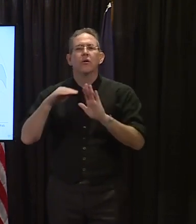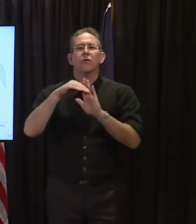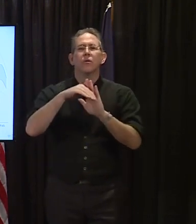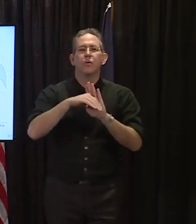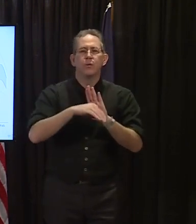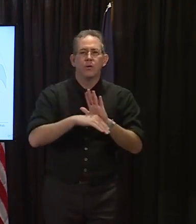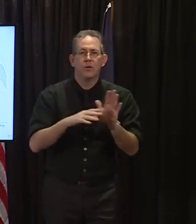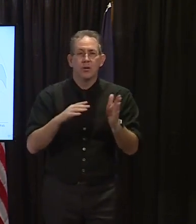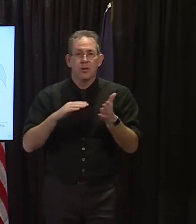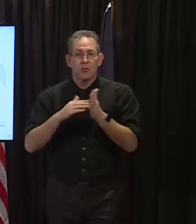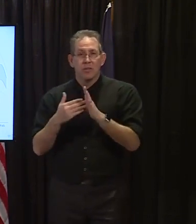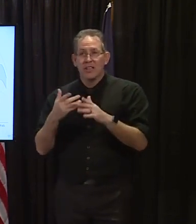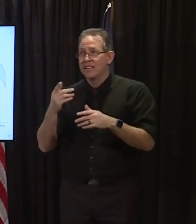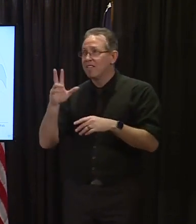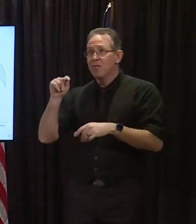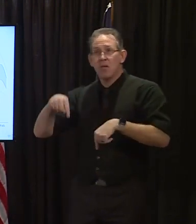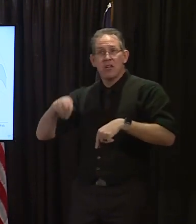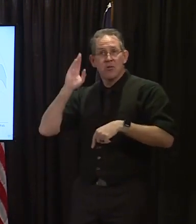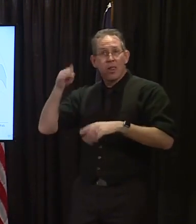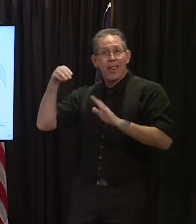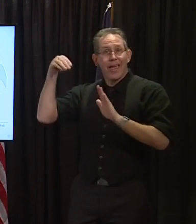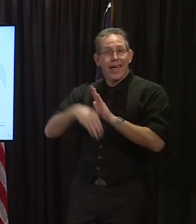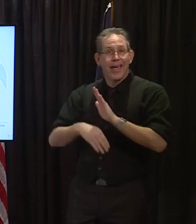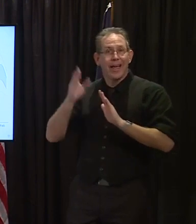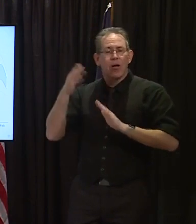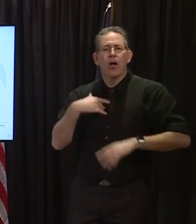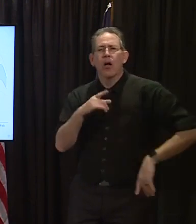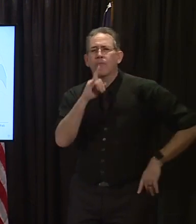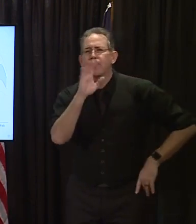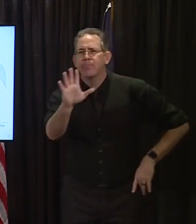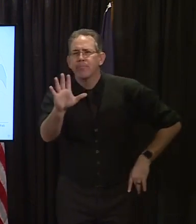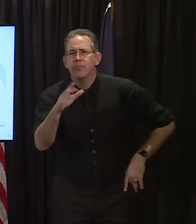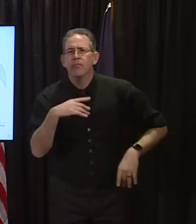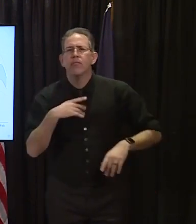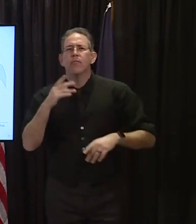country. Some places have had omicron earlier than others. Some places have